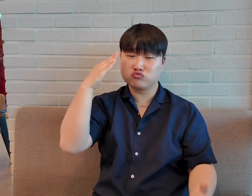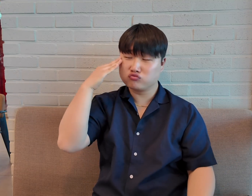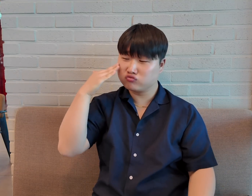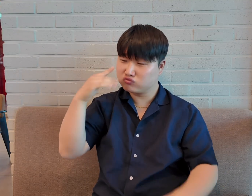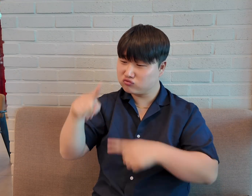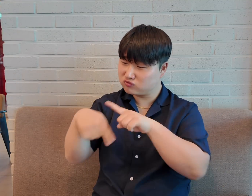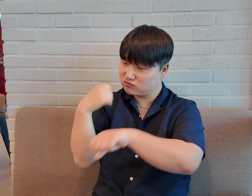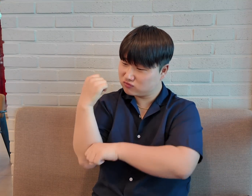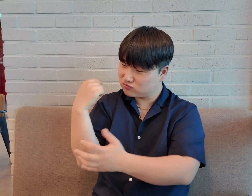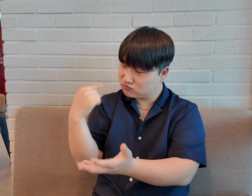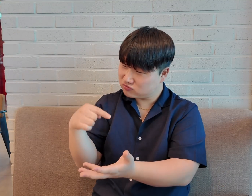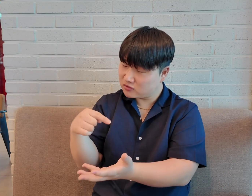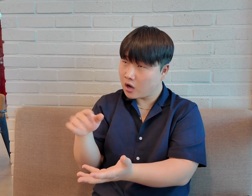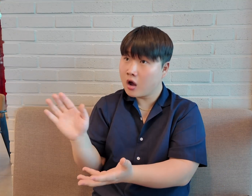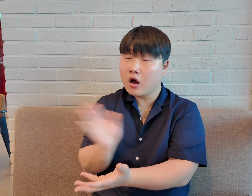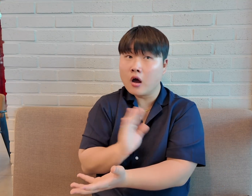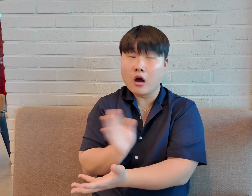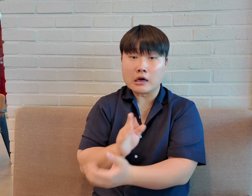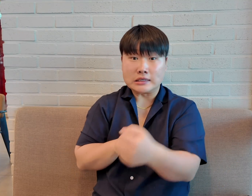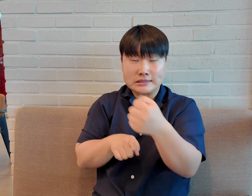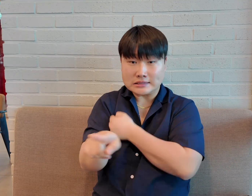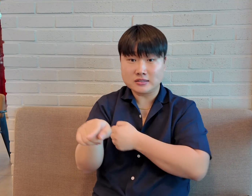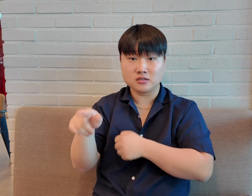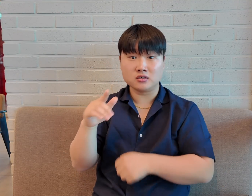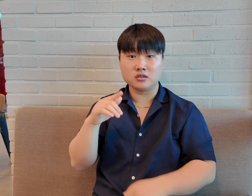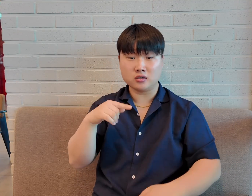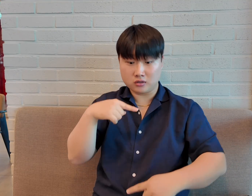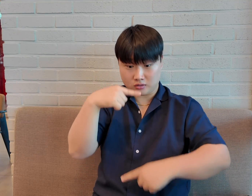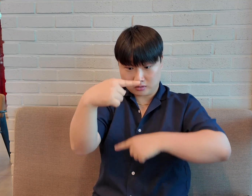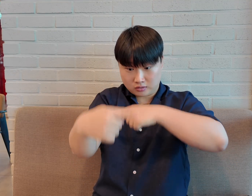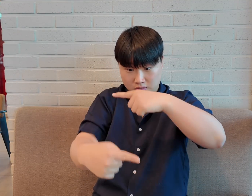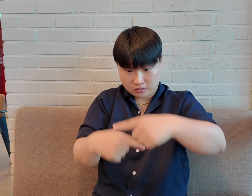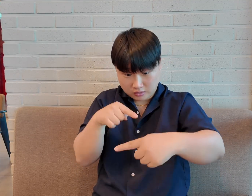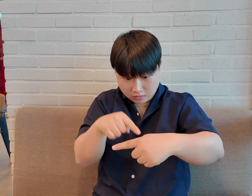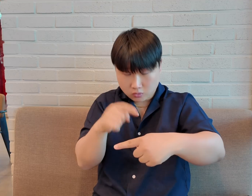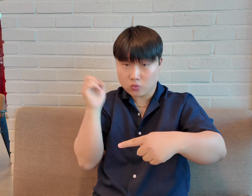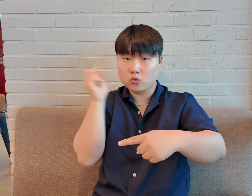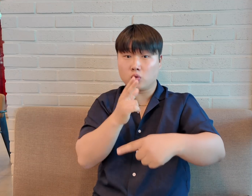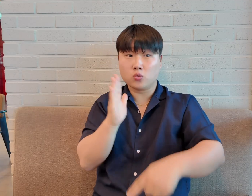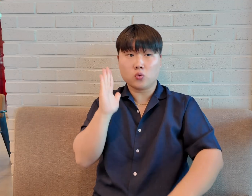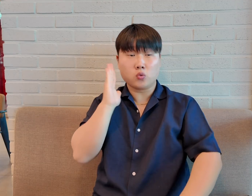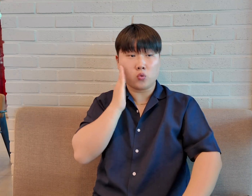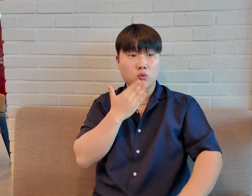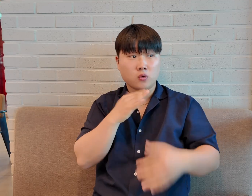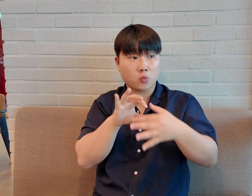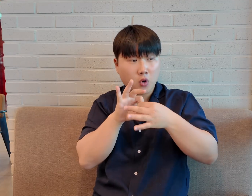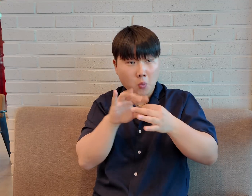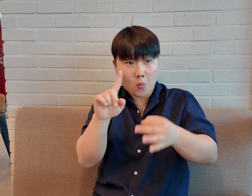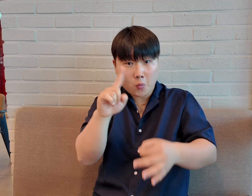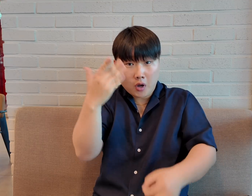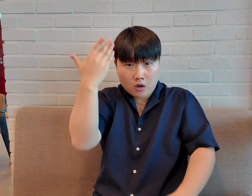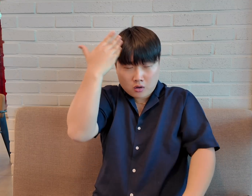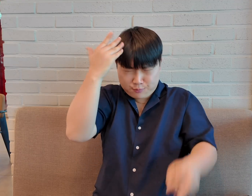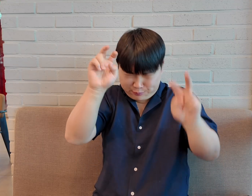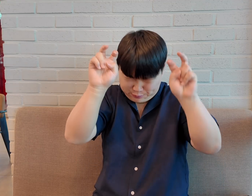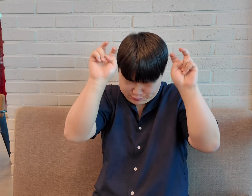But in Korean sign language class,